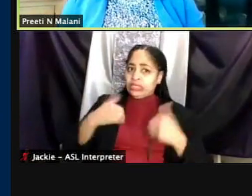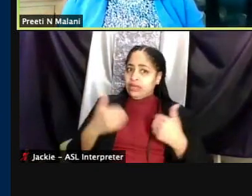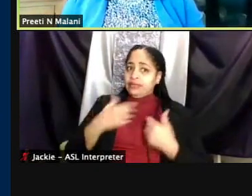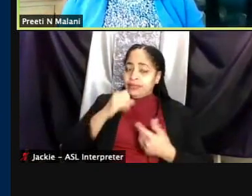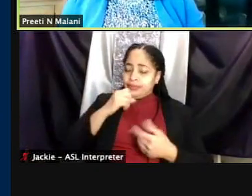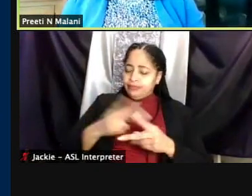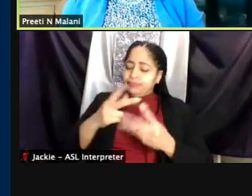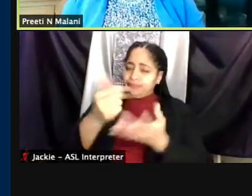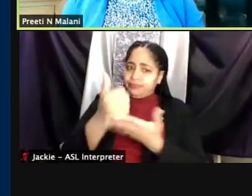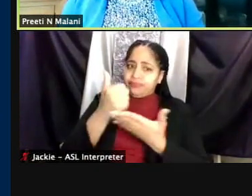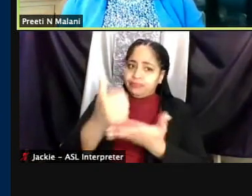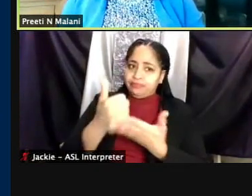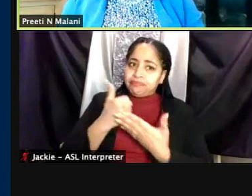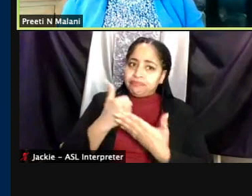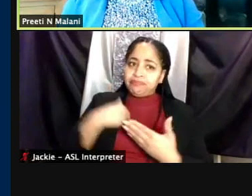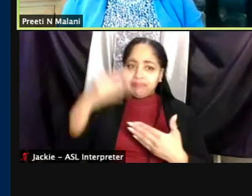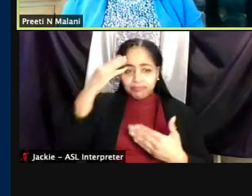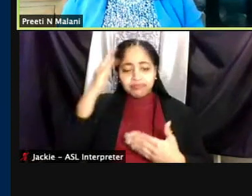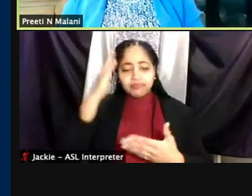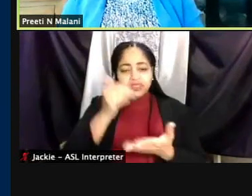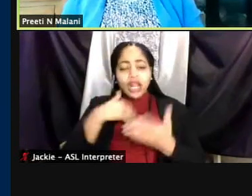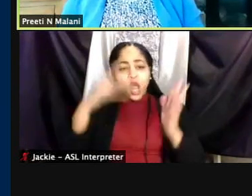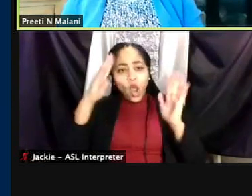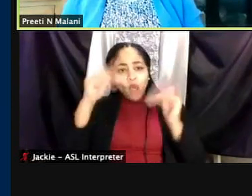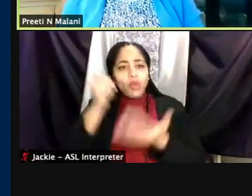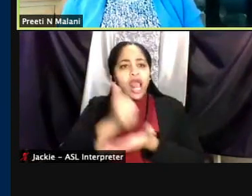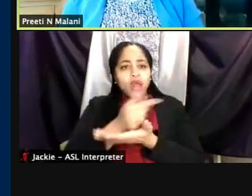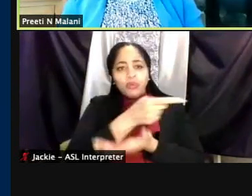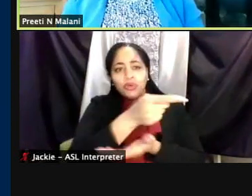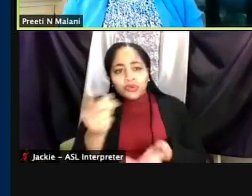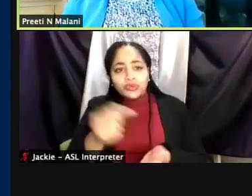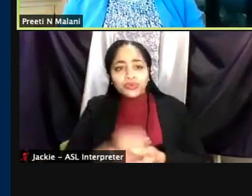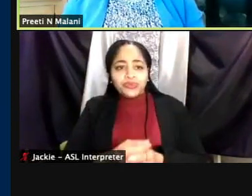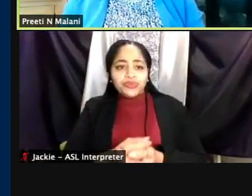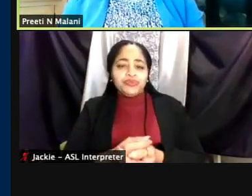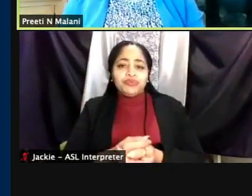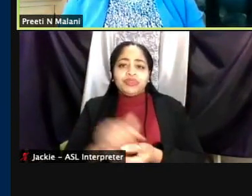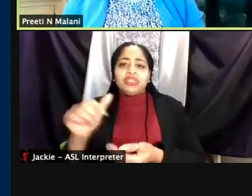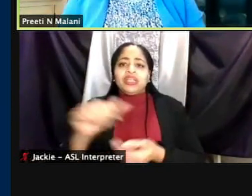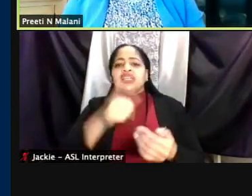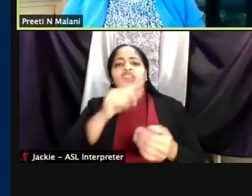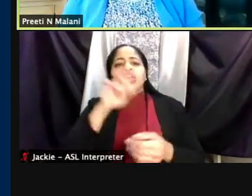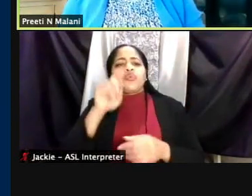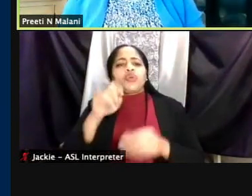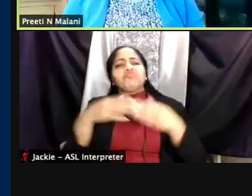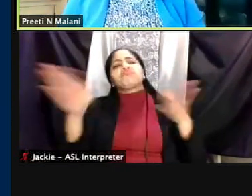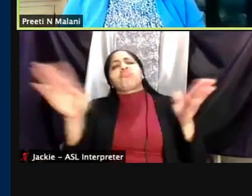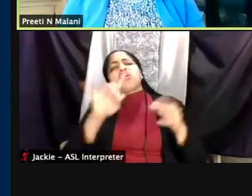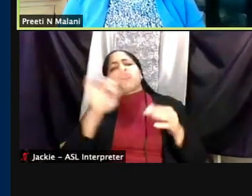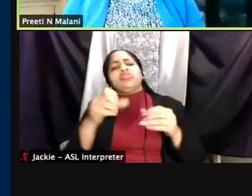So I hope it'll be helpful to a number of you. Now, the next question, sort of a broader question. It's the one that a lot of us are thinking about